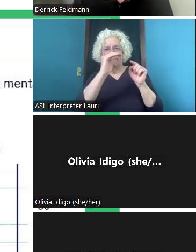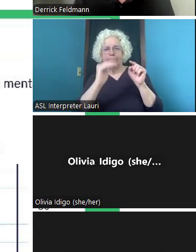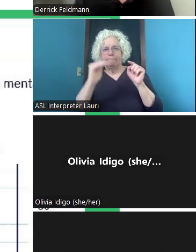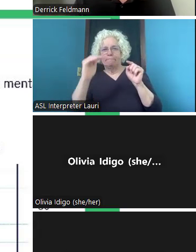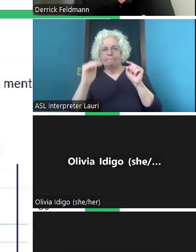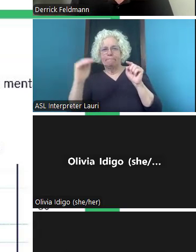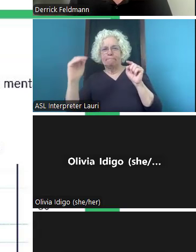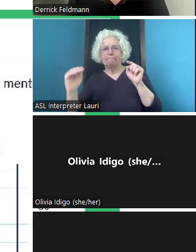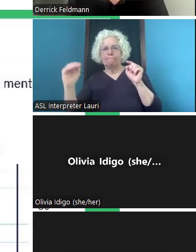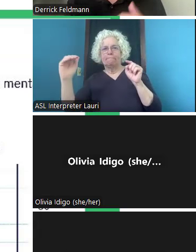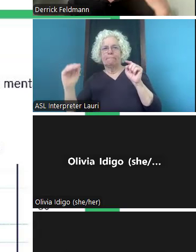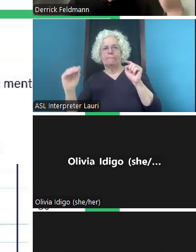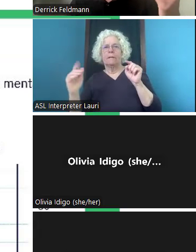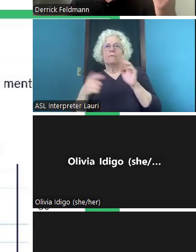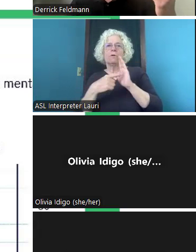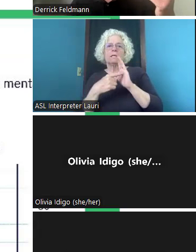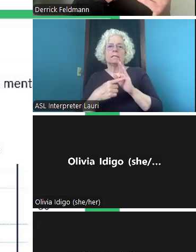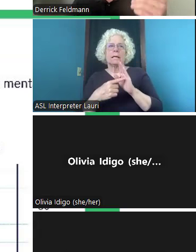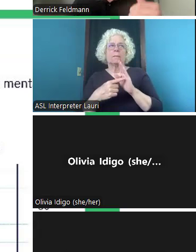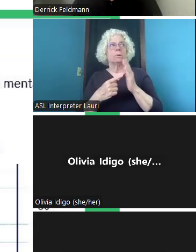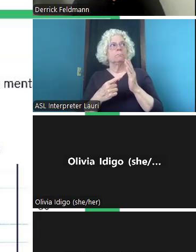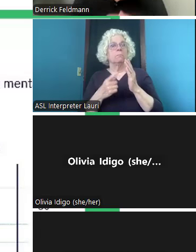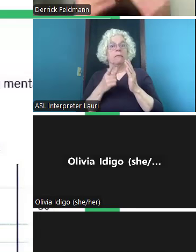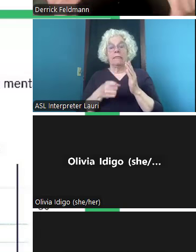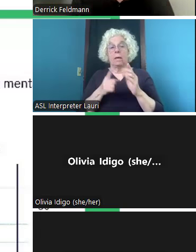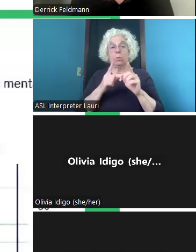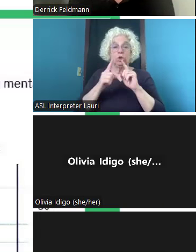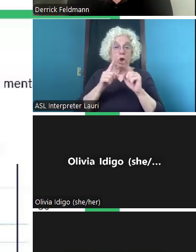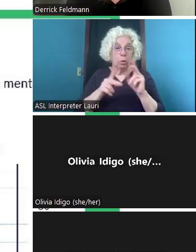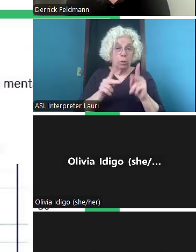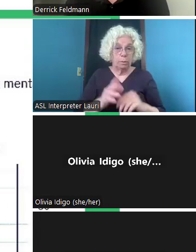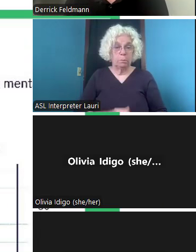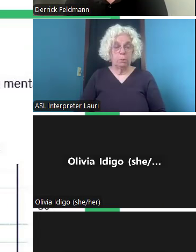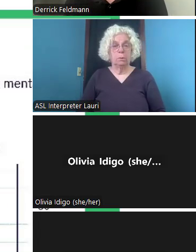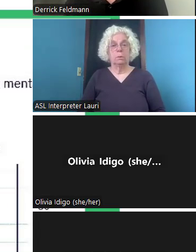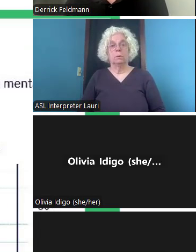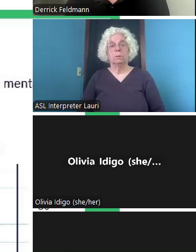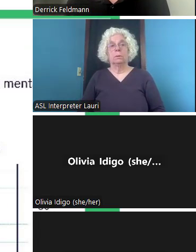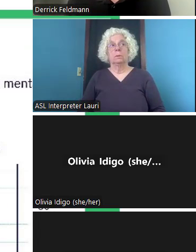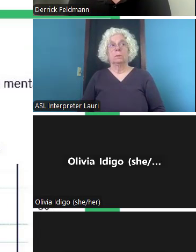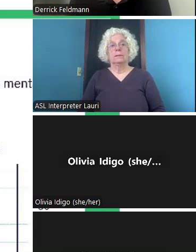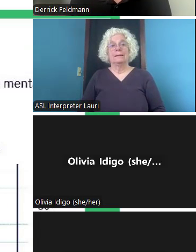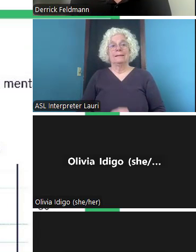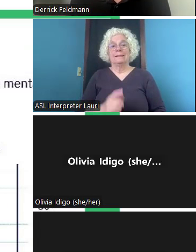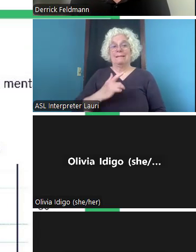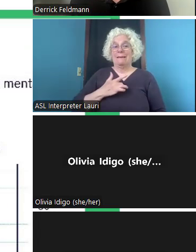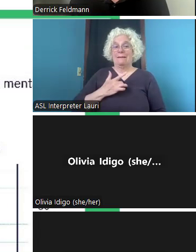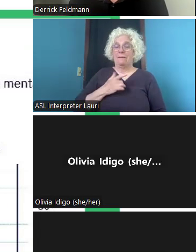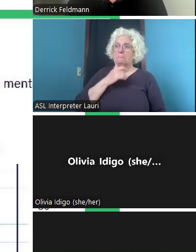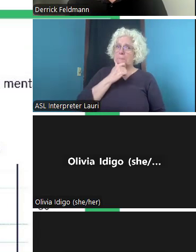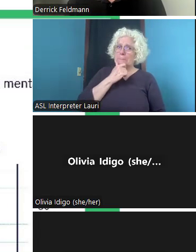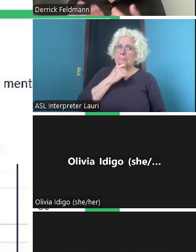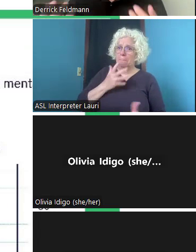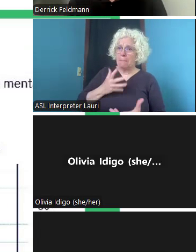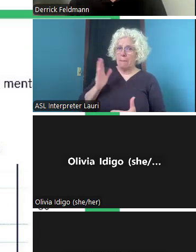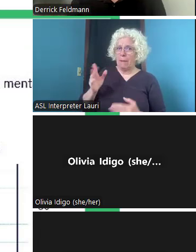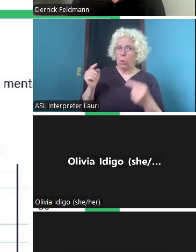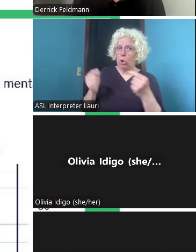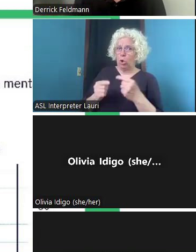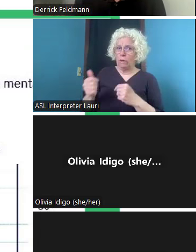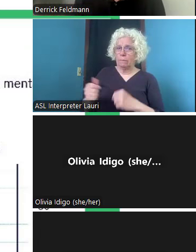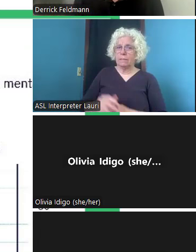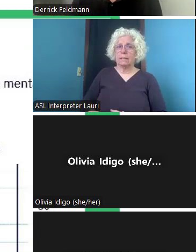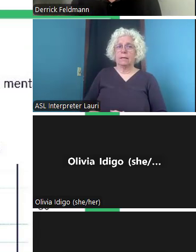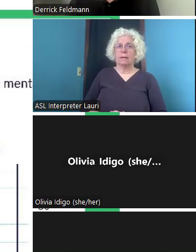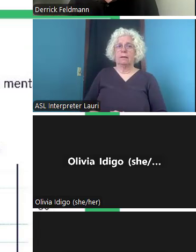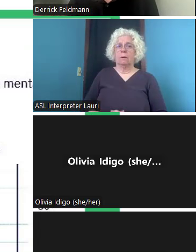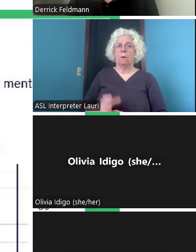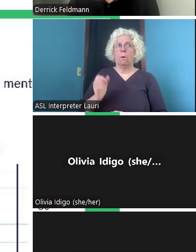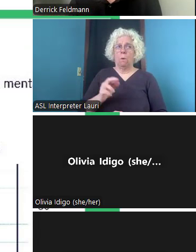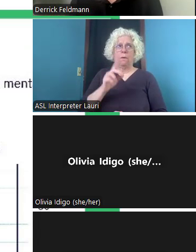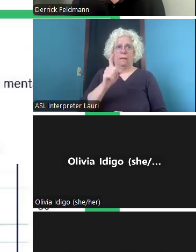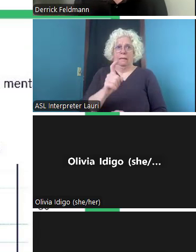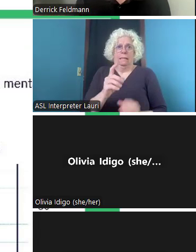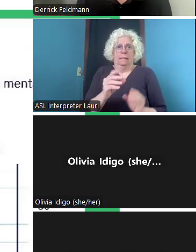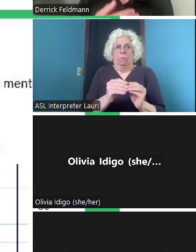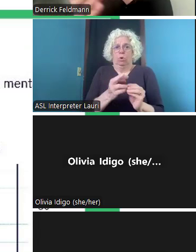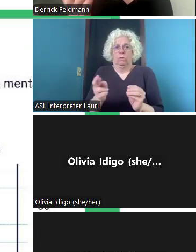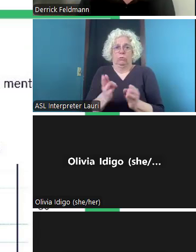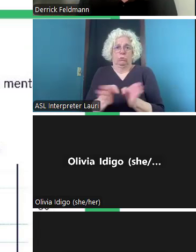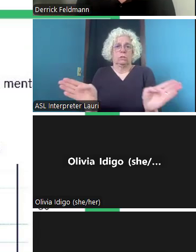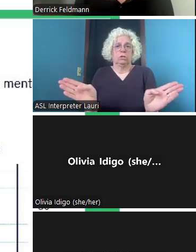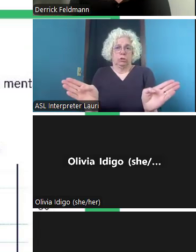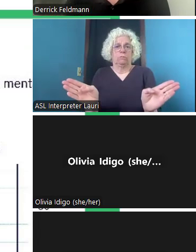That was things like talking to someone. Feeling like the other individual or their loved one might harm themselves or if they were needing resources overall.